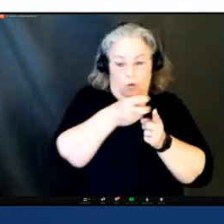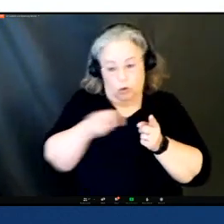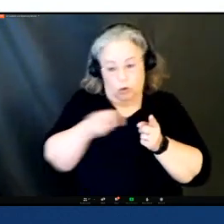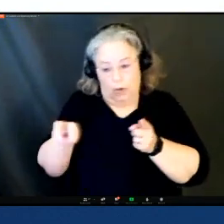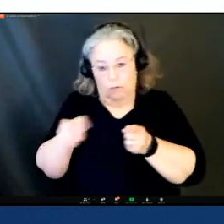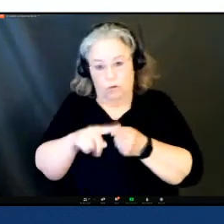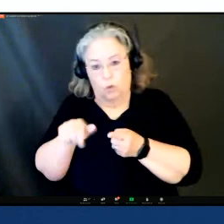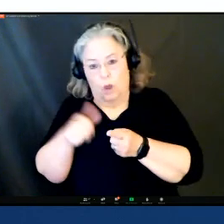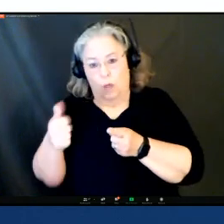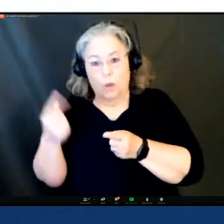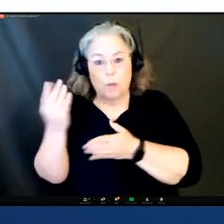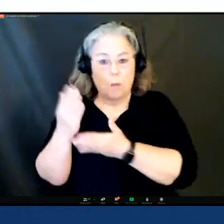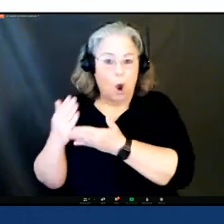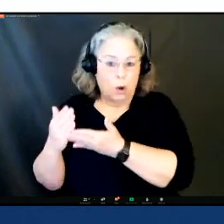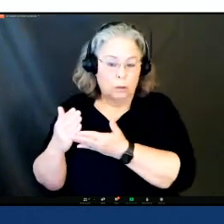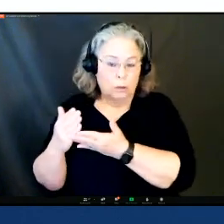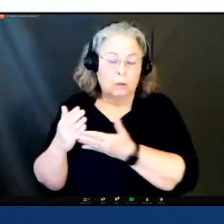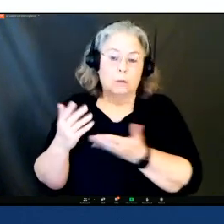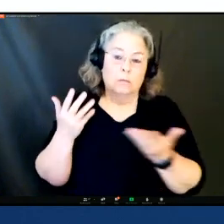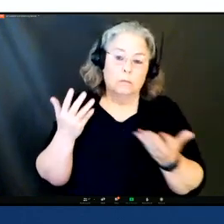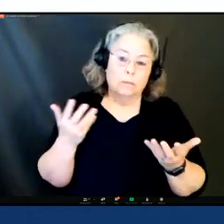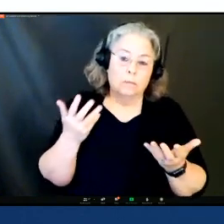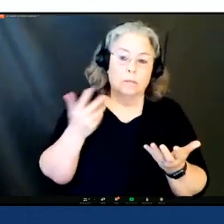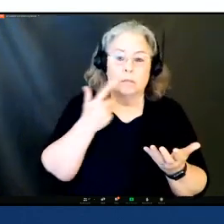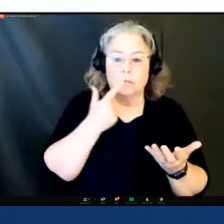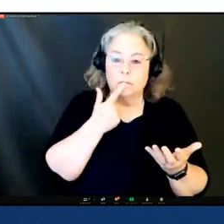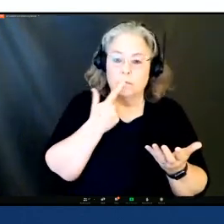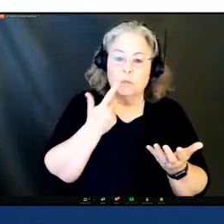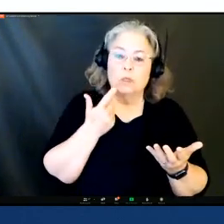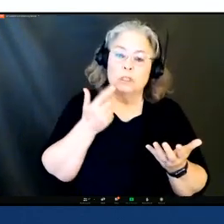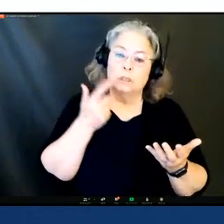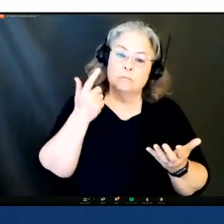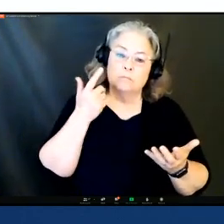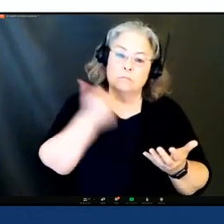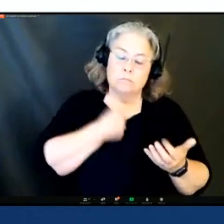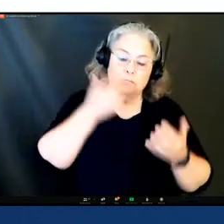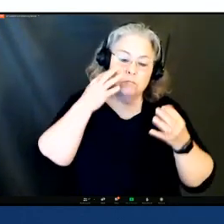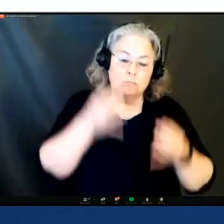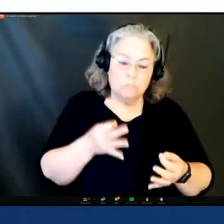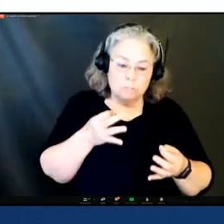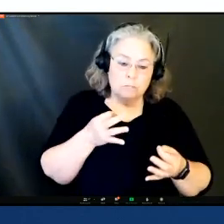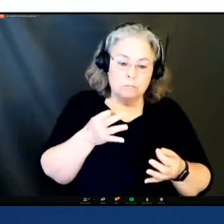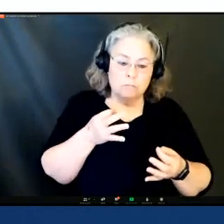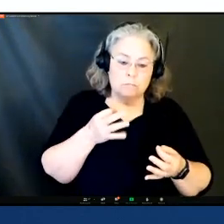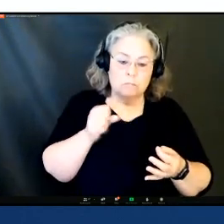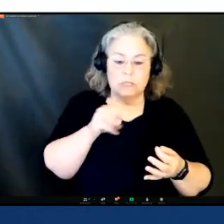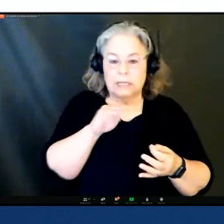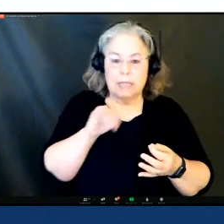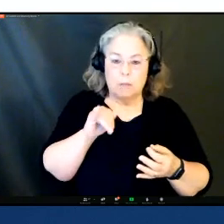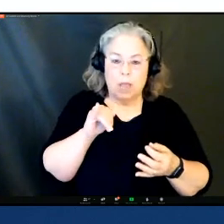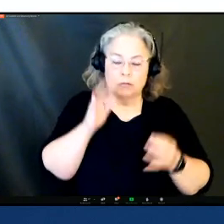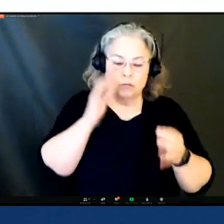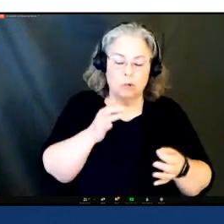An example is some discretionary revenue, which is received in some discretionary restricted fund and then transferred